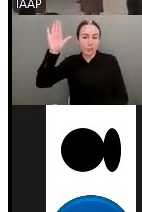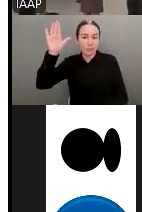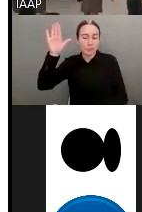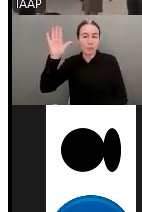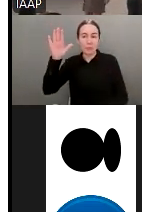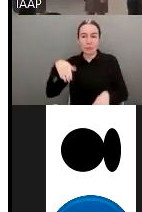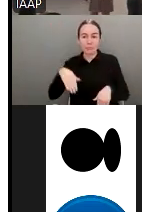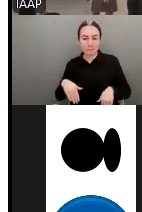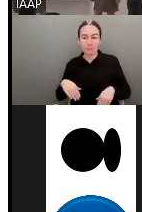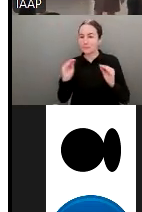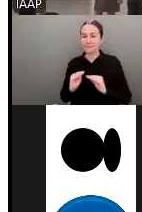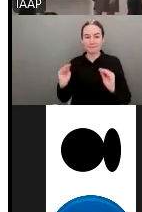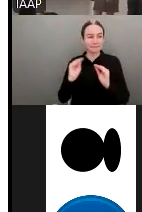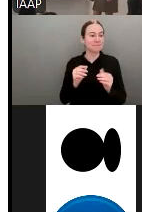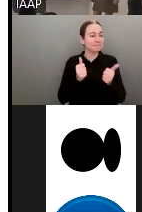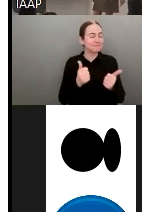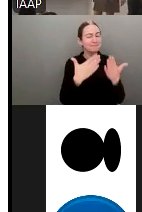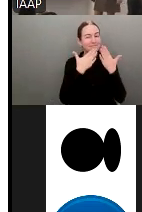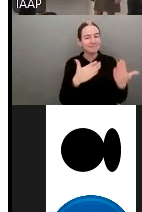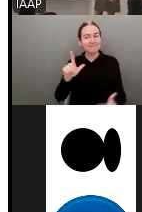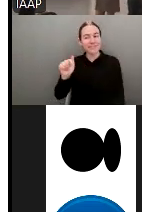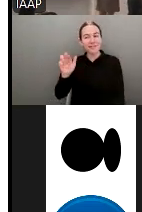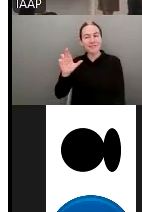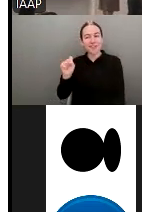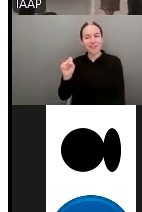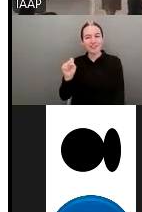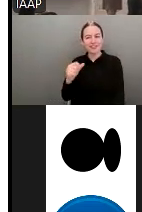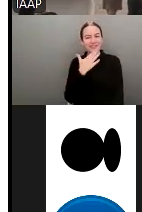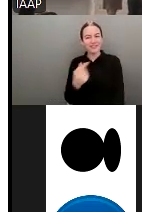Okay. So thank you, Lars. Thank you for coming. And give him a big applause.